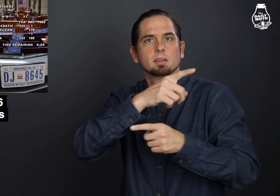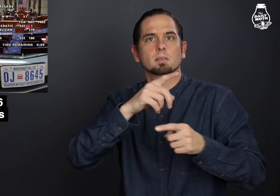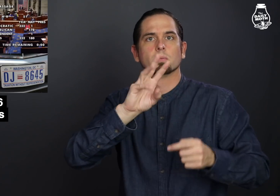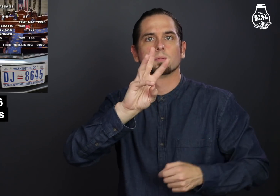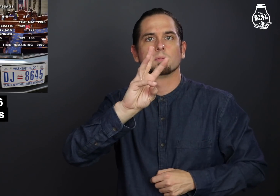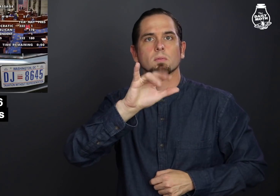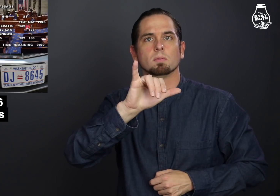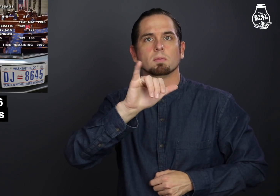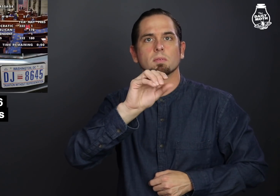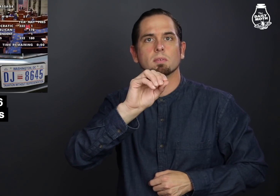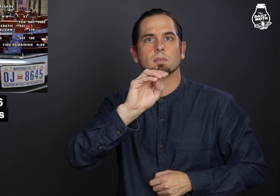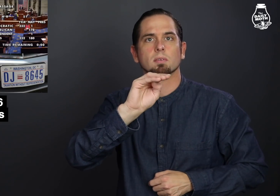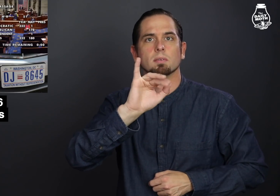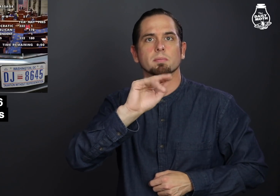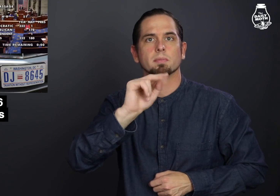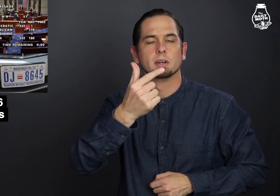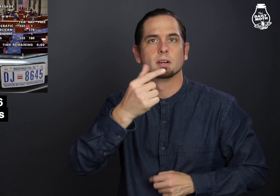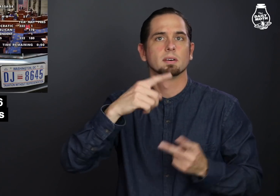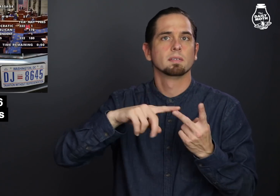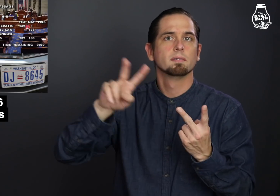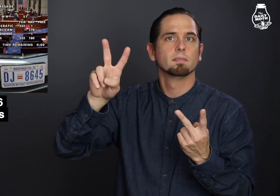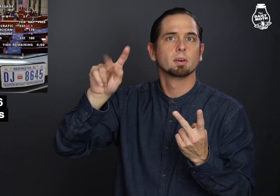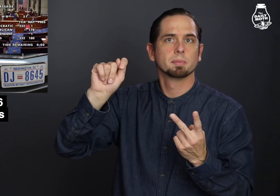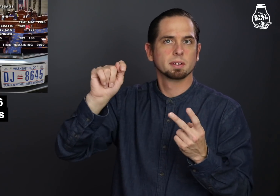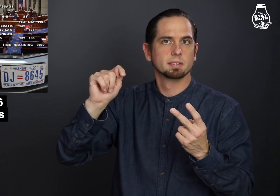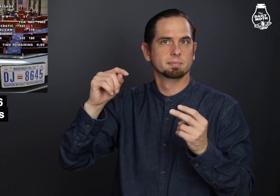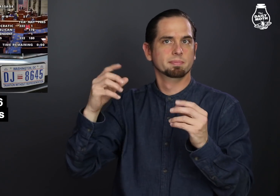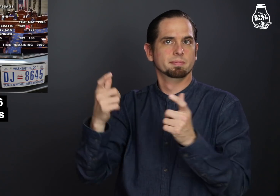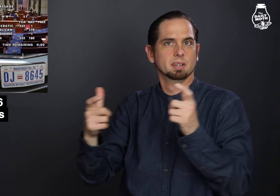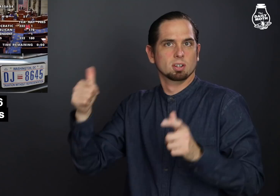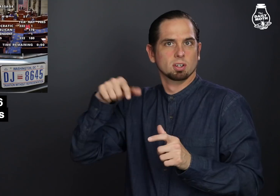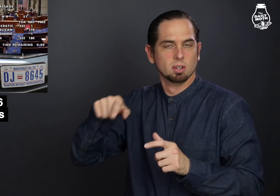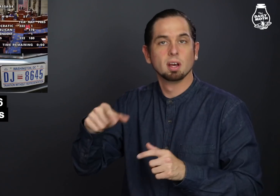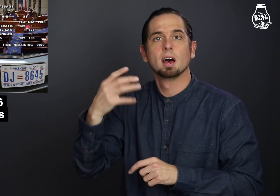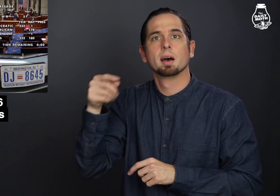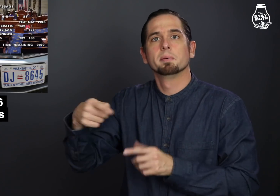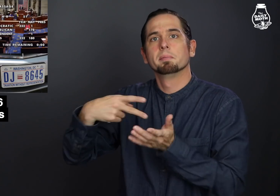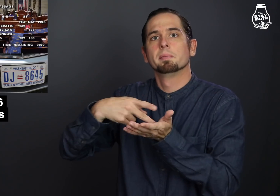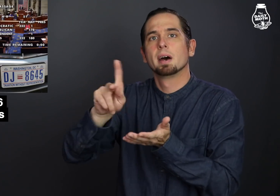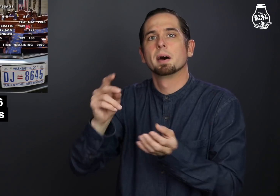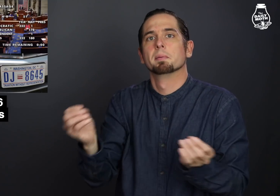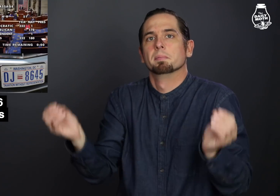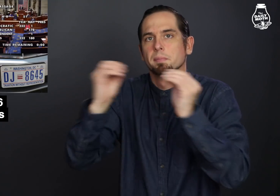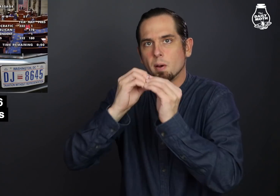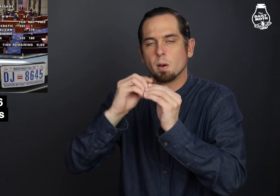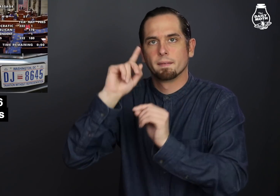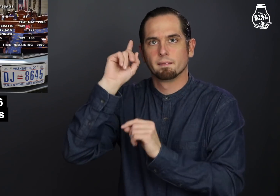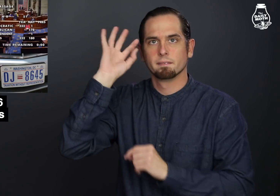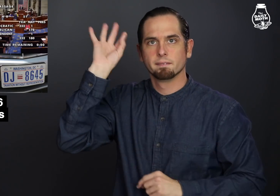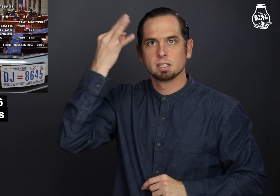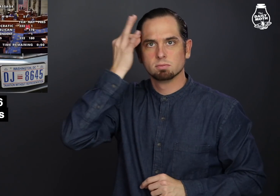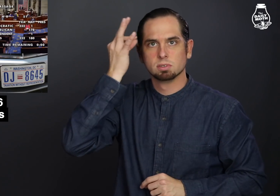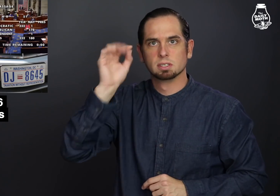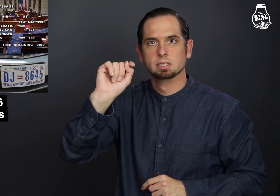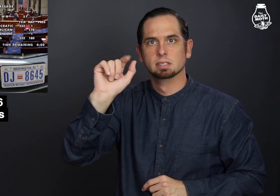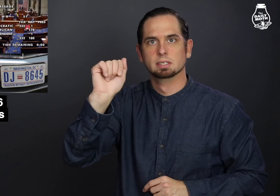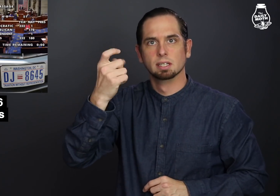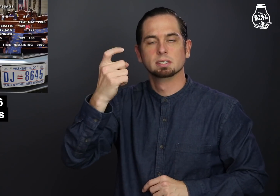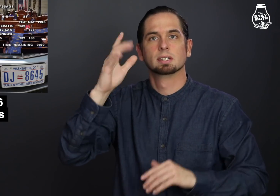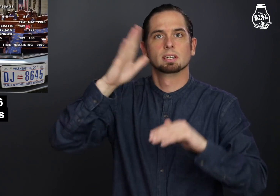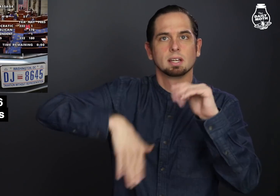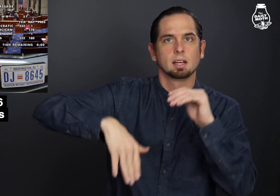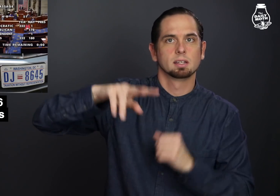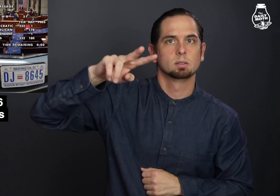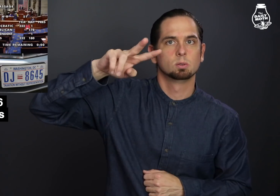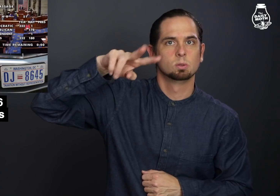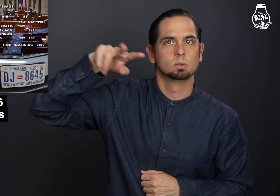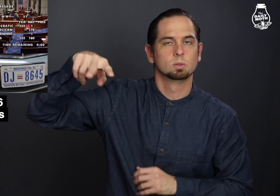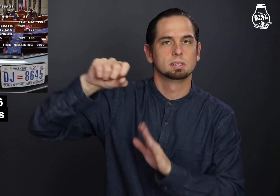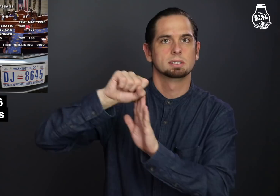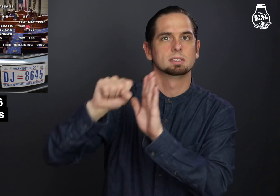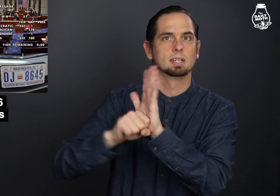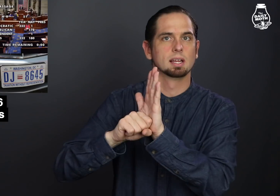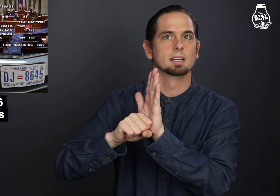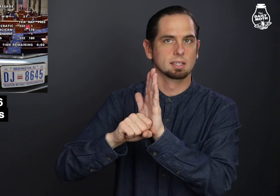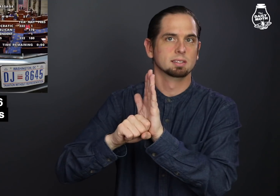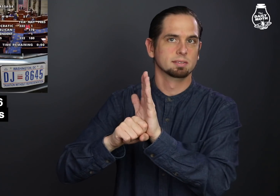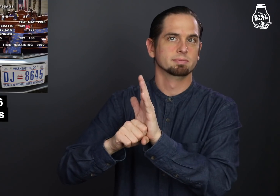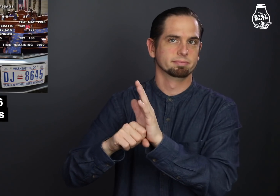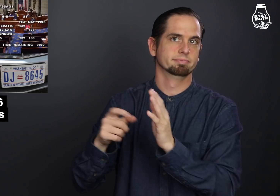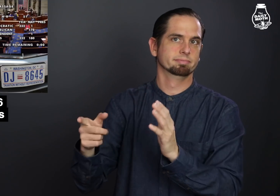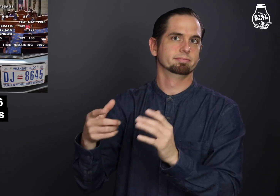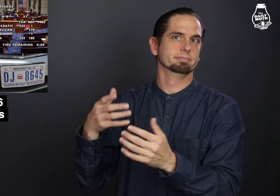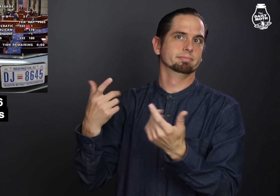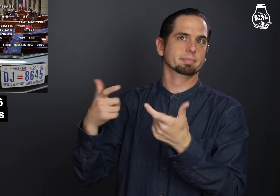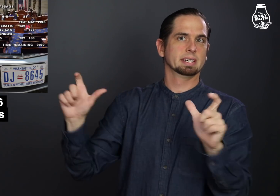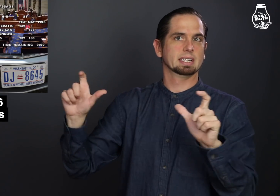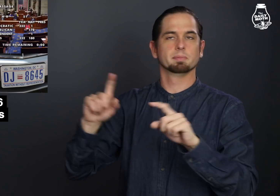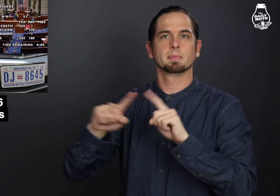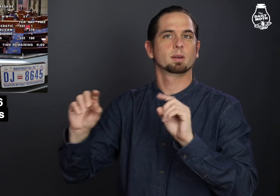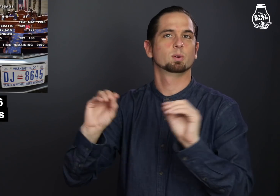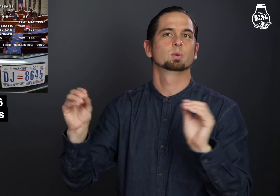Wyoming or Vermont and pays more federal taxes than 22 states.